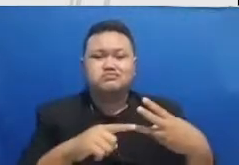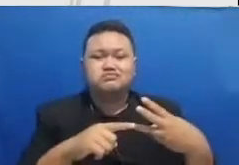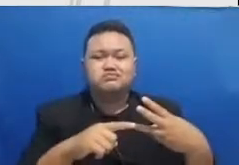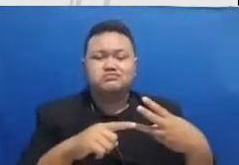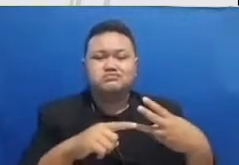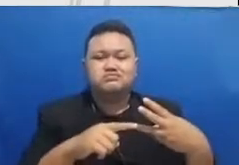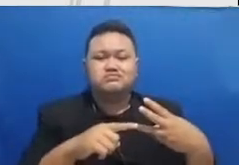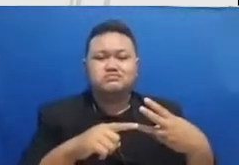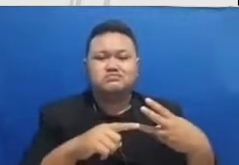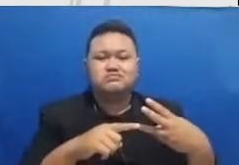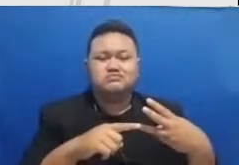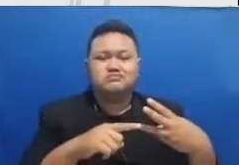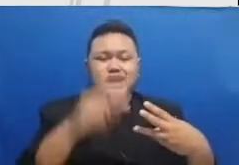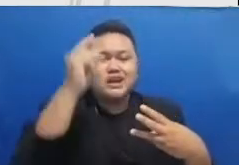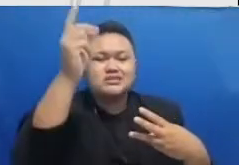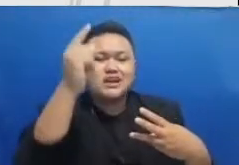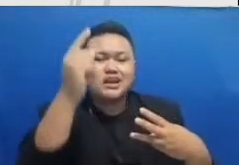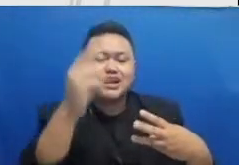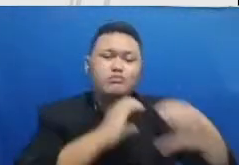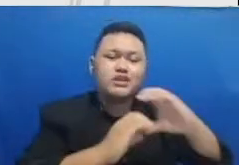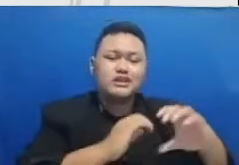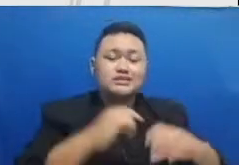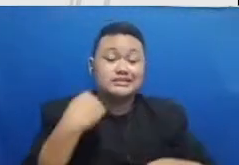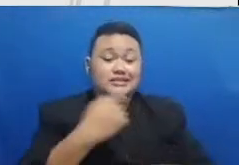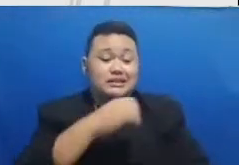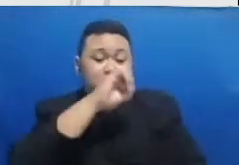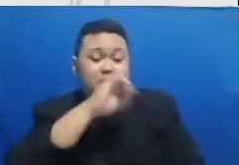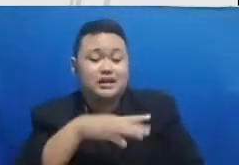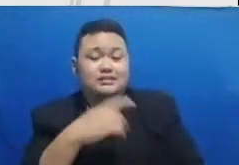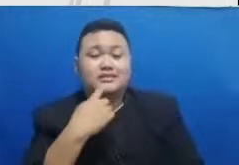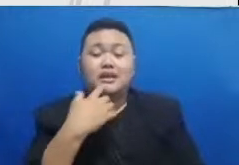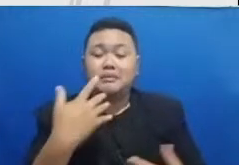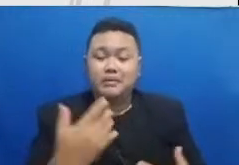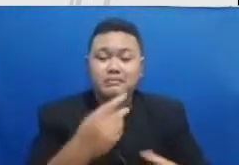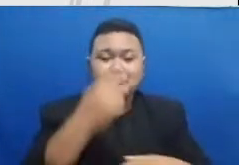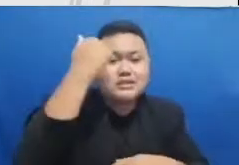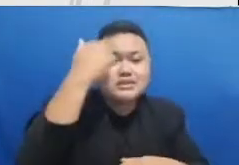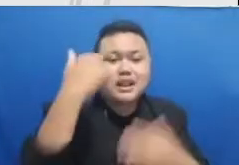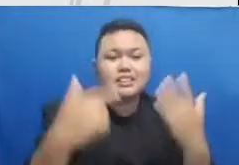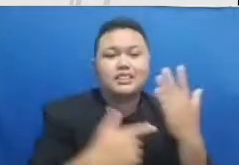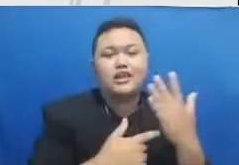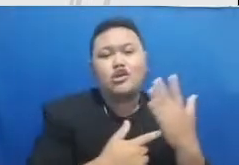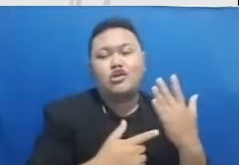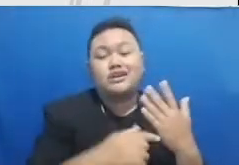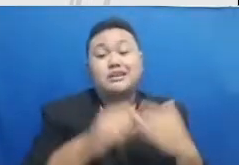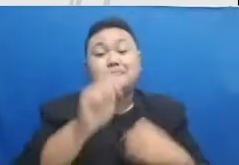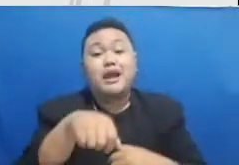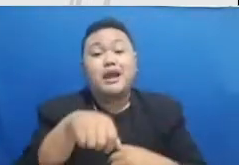we call learning in which technology is used to achieve activities whose